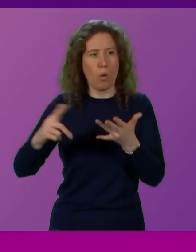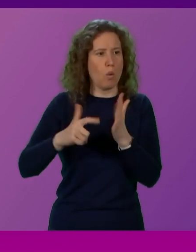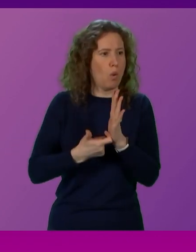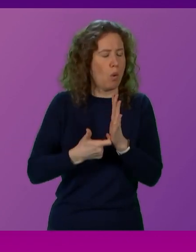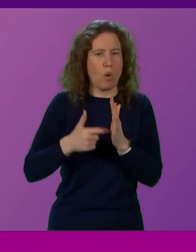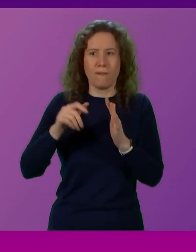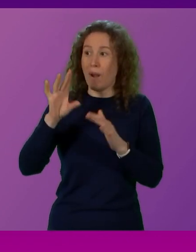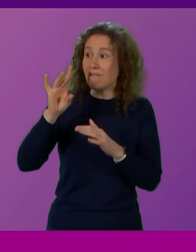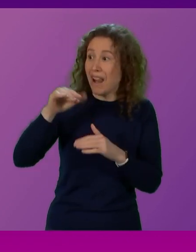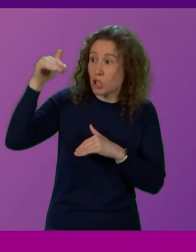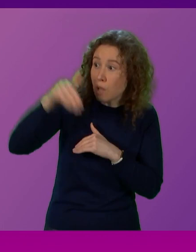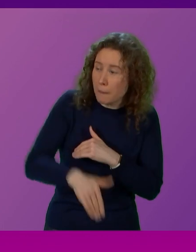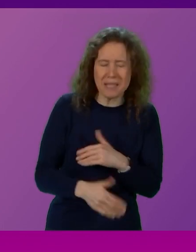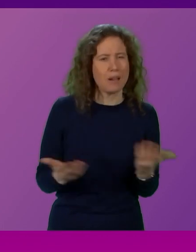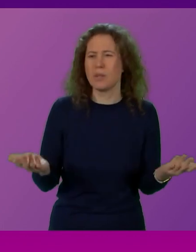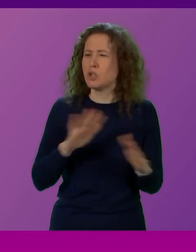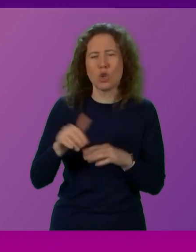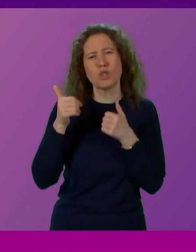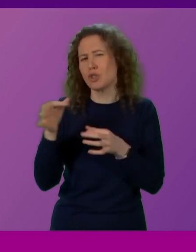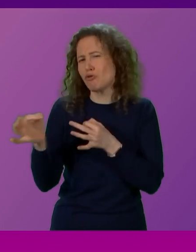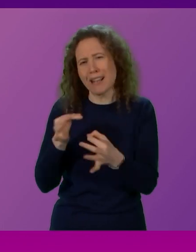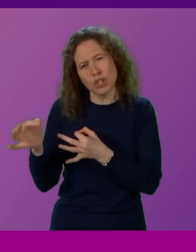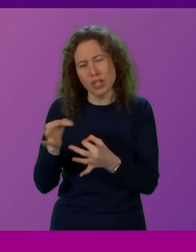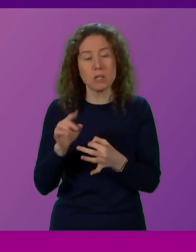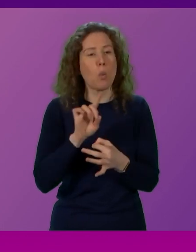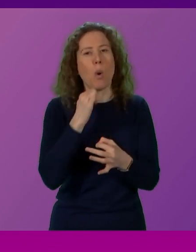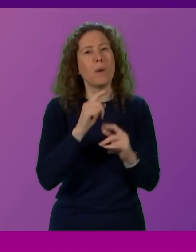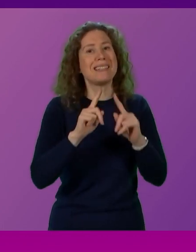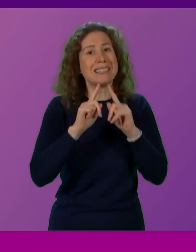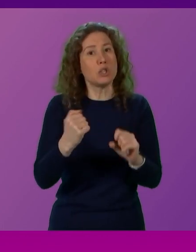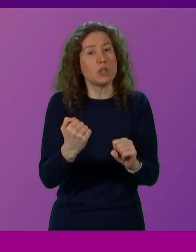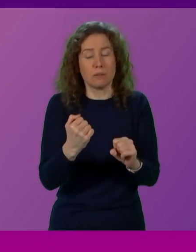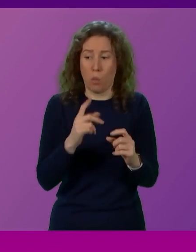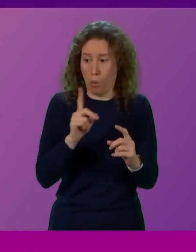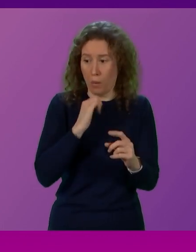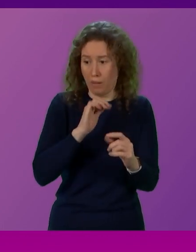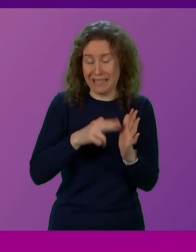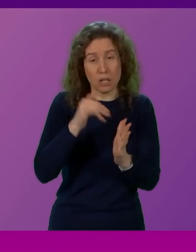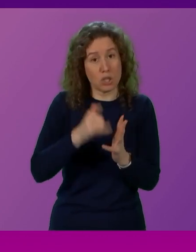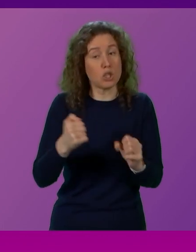What will the First Minister do personally to keep those school gates open?